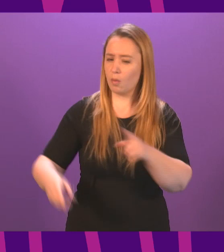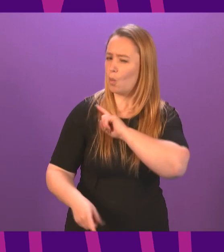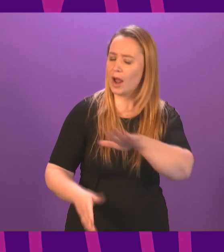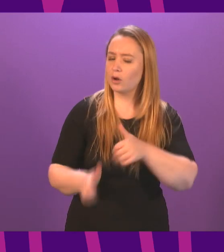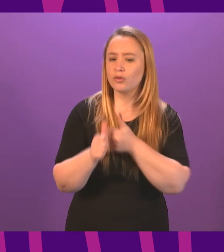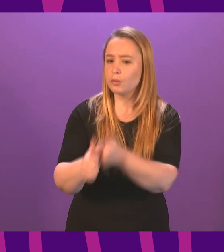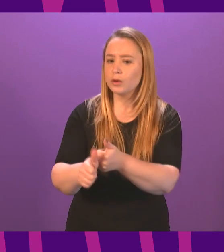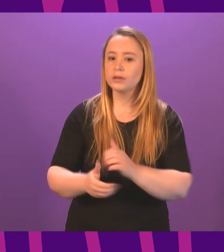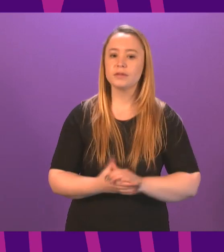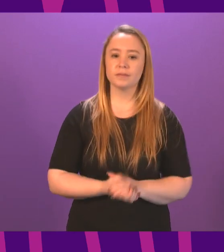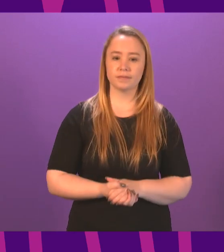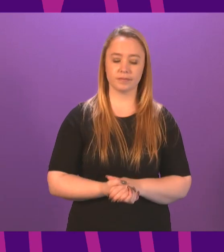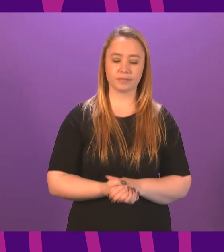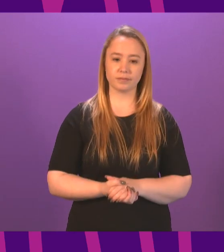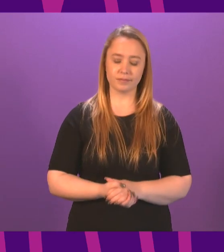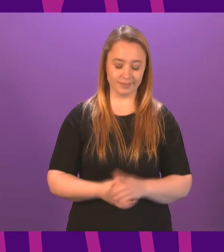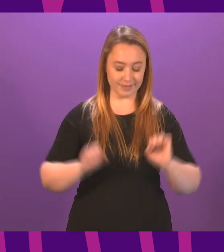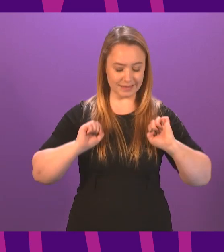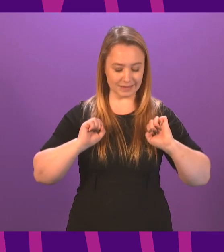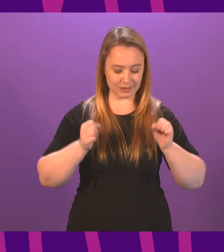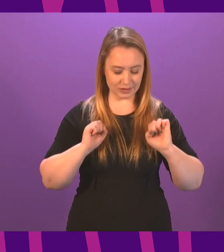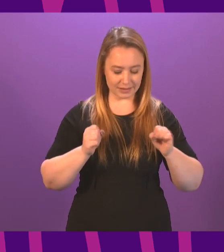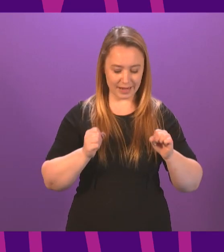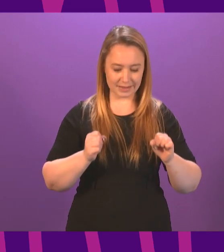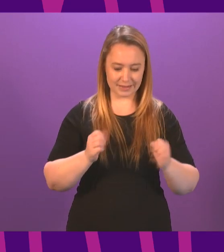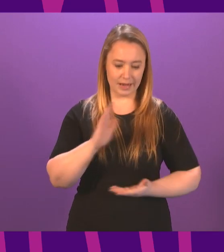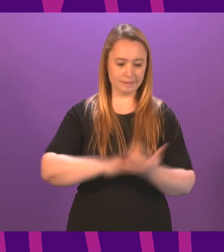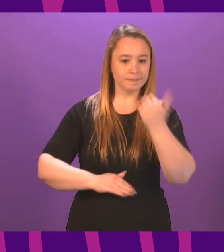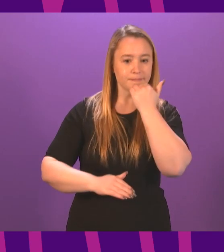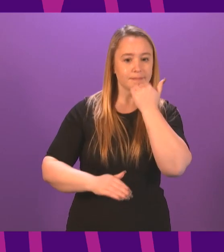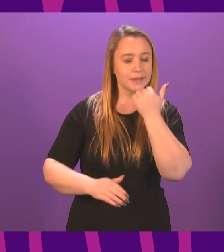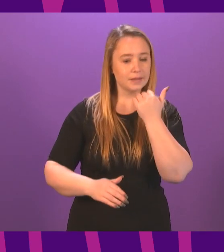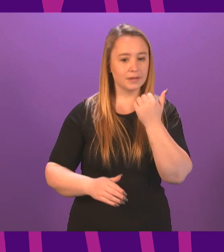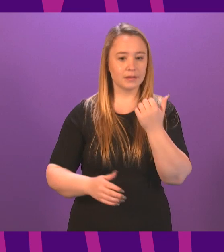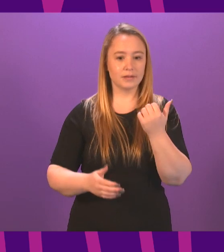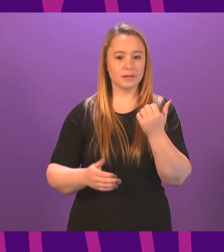the up-to-date figures on the allocation of the 800 additional professionals to particular